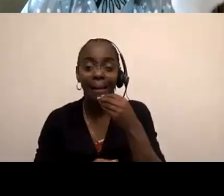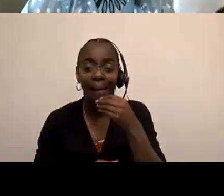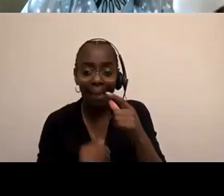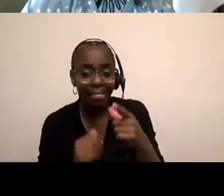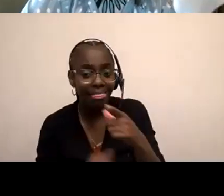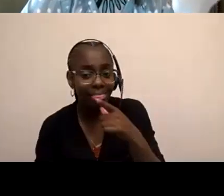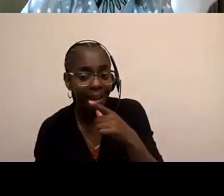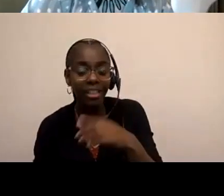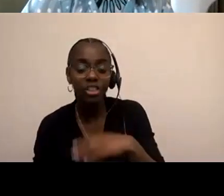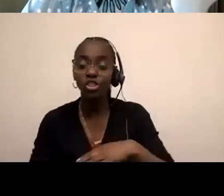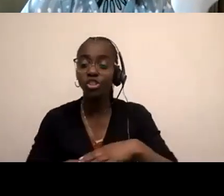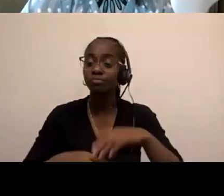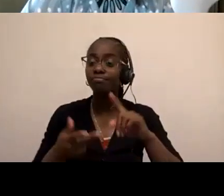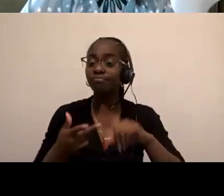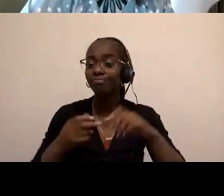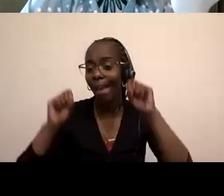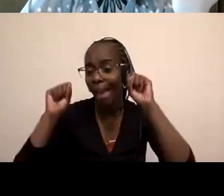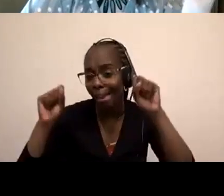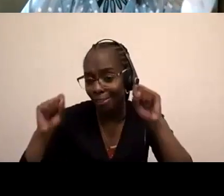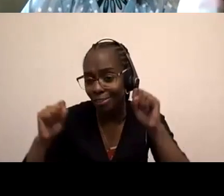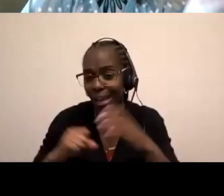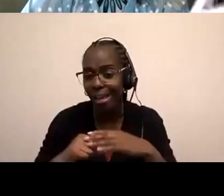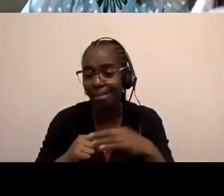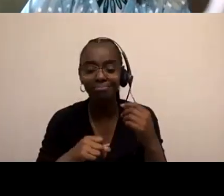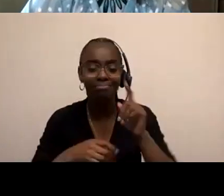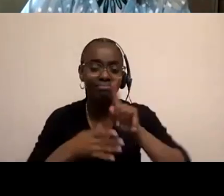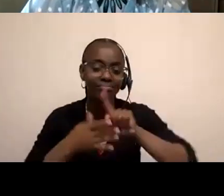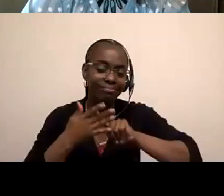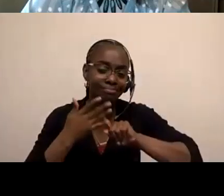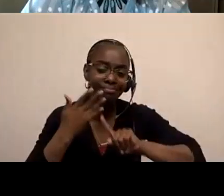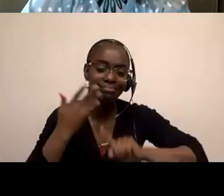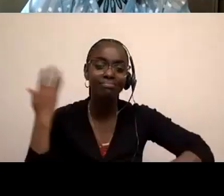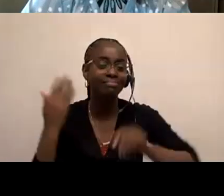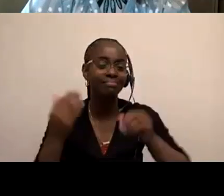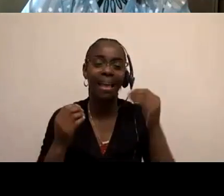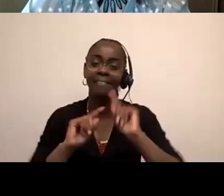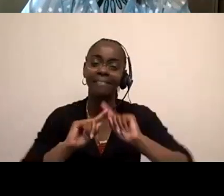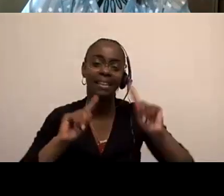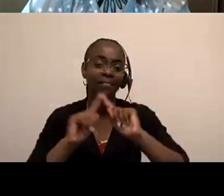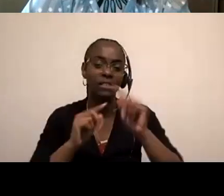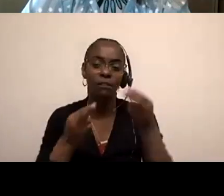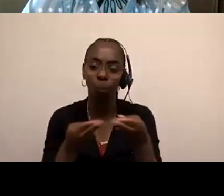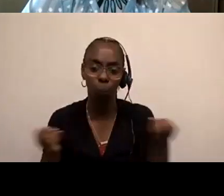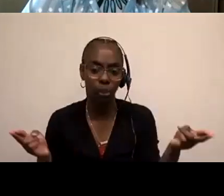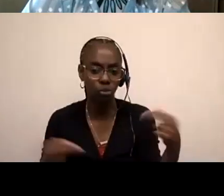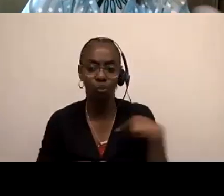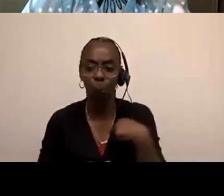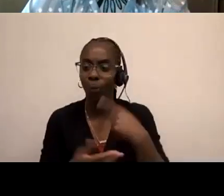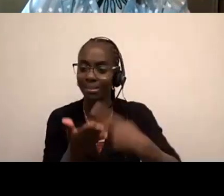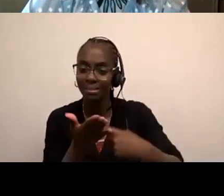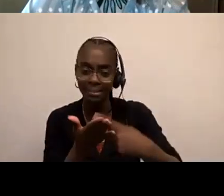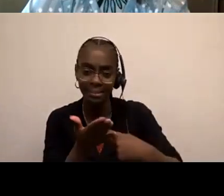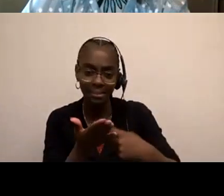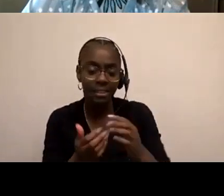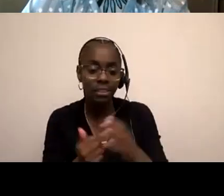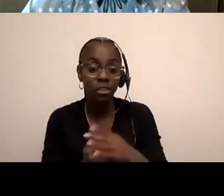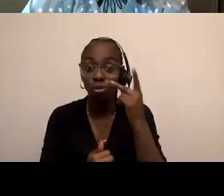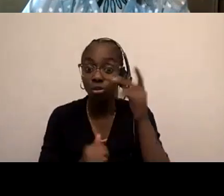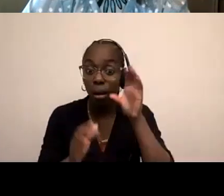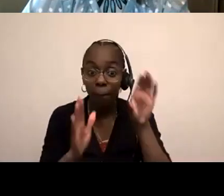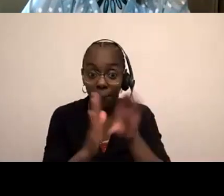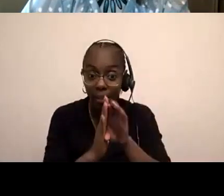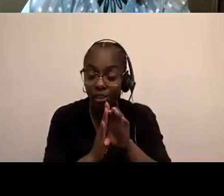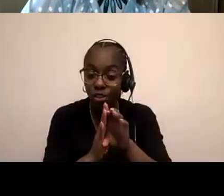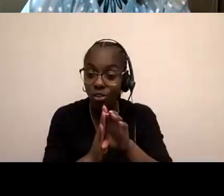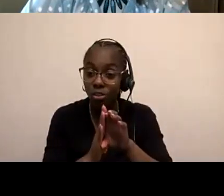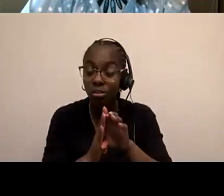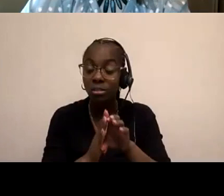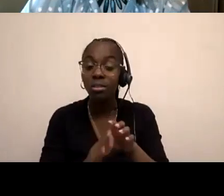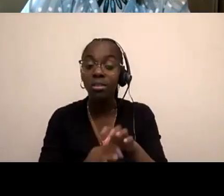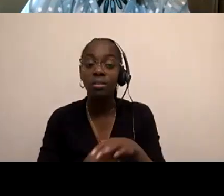KINDS OF THINGS. IT HAS ALL THOSE RESOURCES WE DISCUSSED. WE SAW PICTURE OF IN THIS DOCUMENT